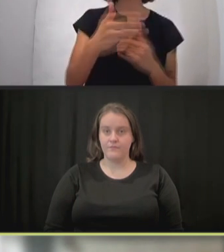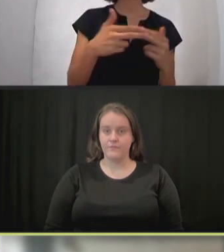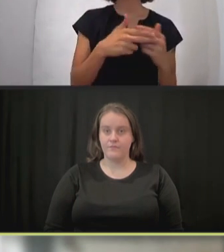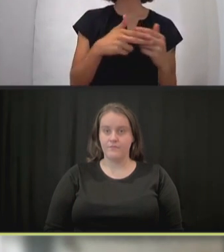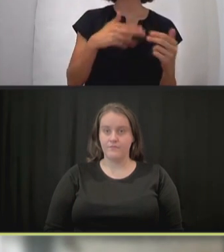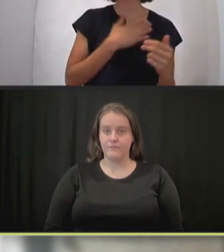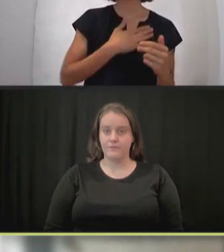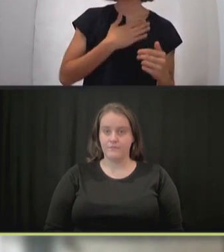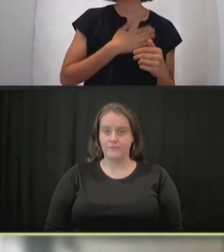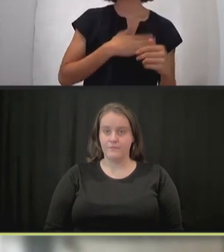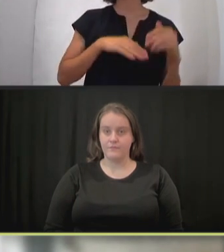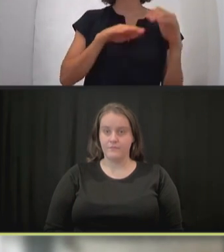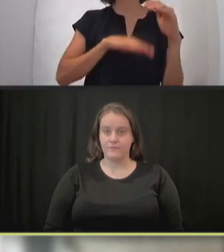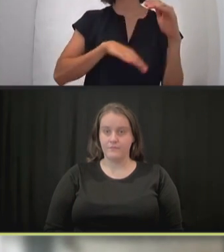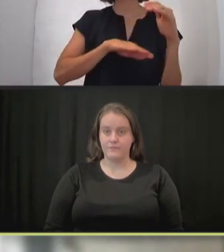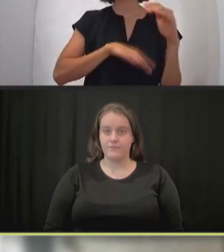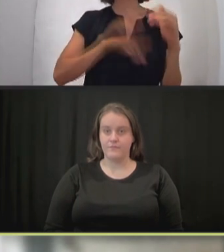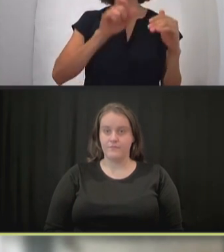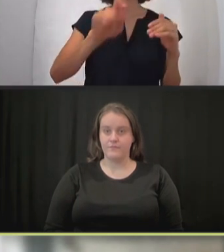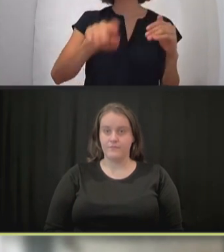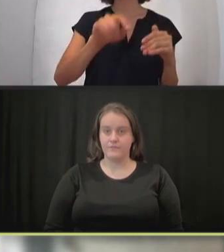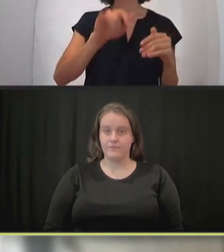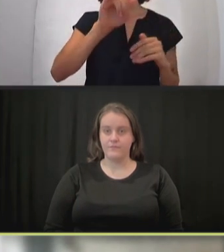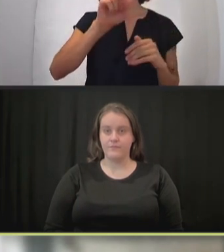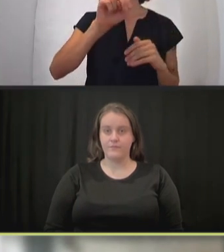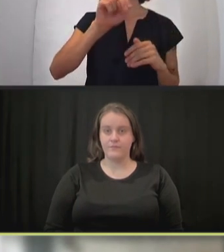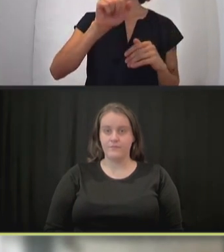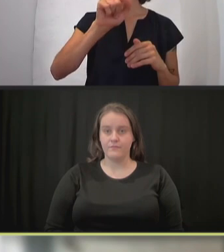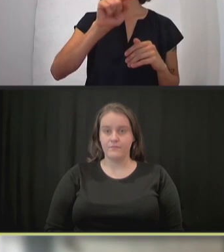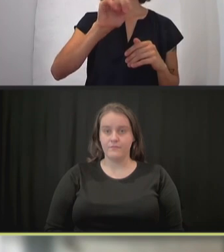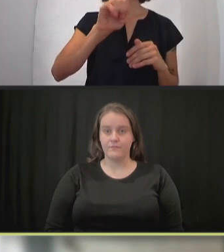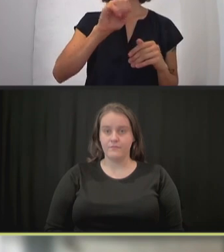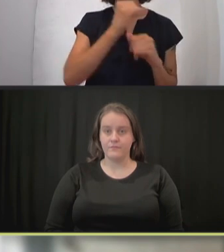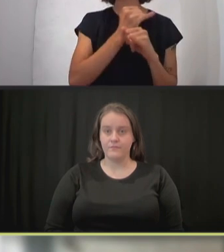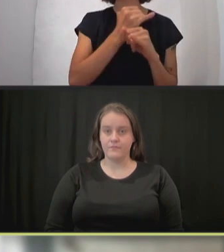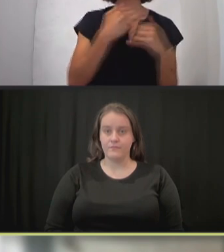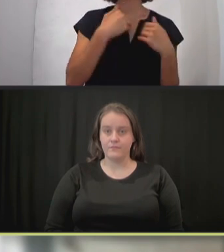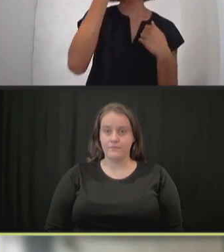basically, the question is that, does innate immunity have memory-like capacity? Next slide.